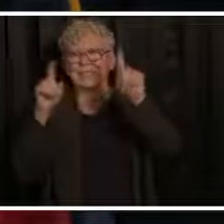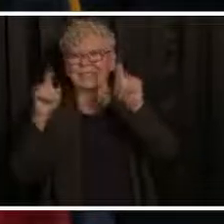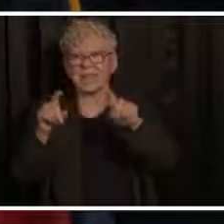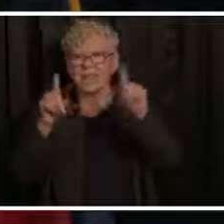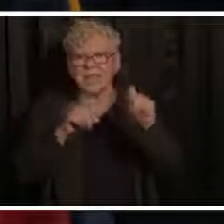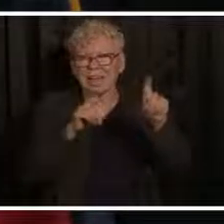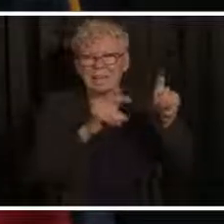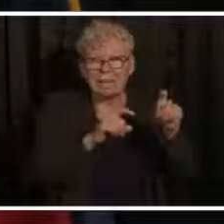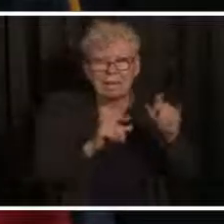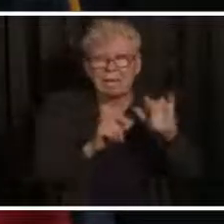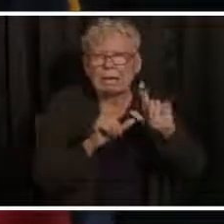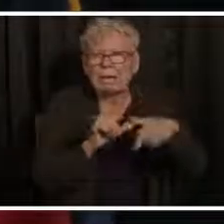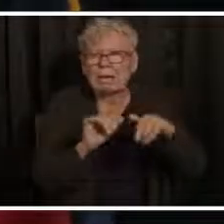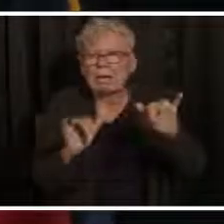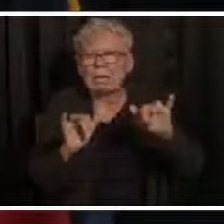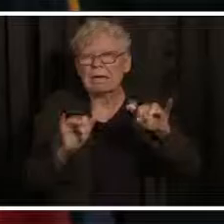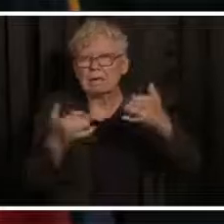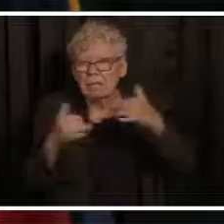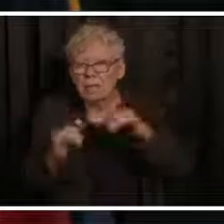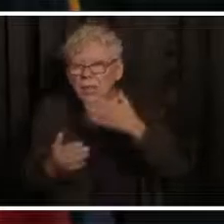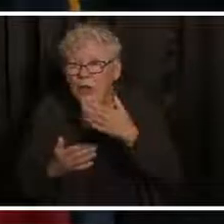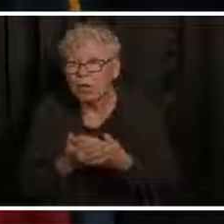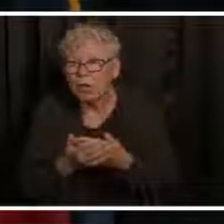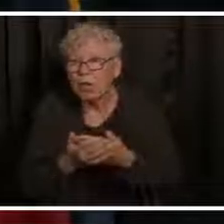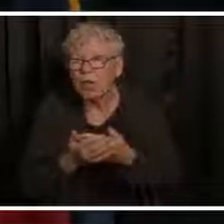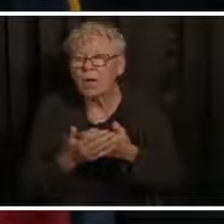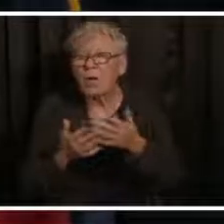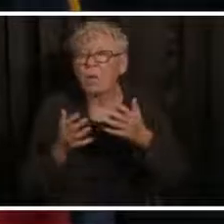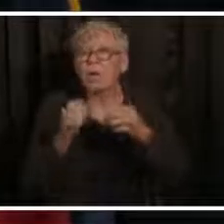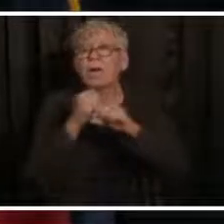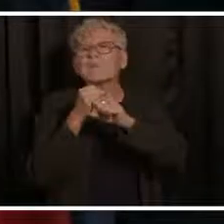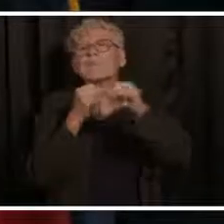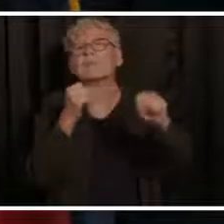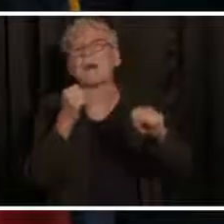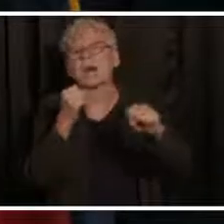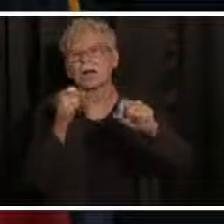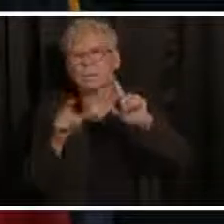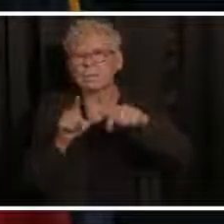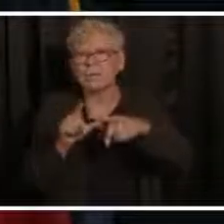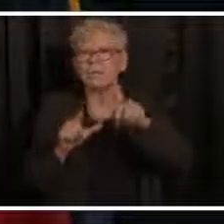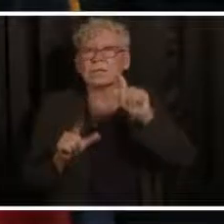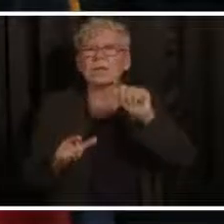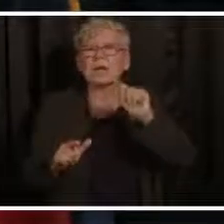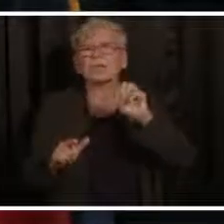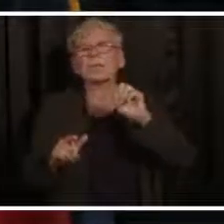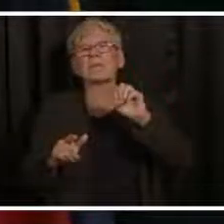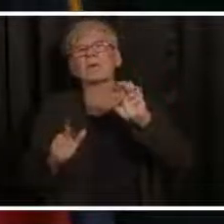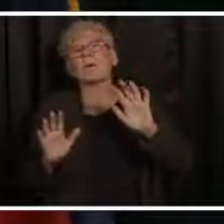they will say, okay, these are good through October or whatever it is. The other thing we can do is we can give them